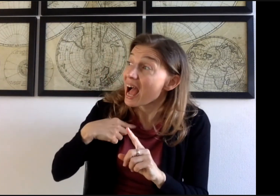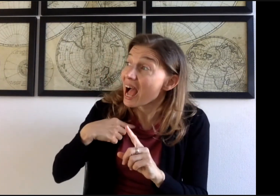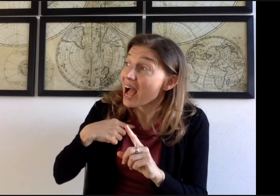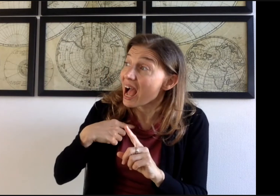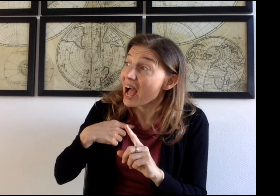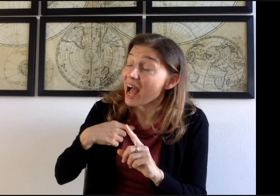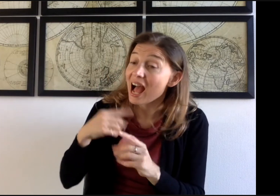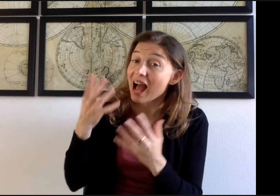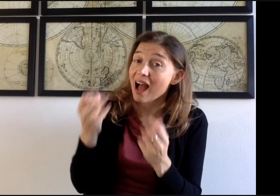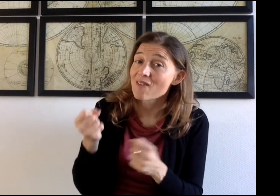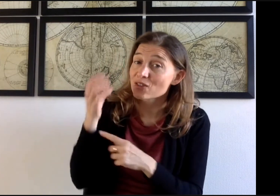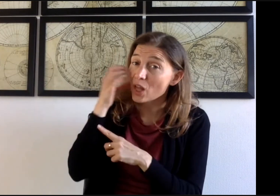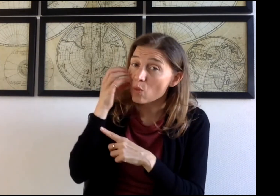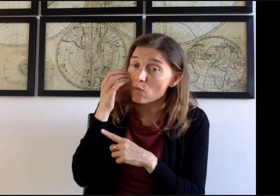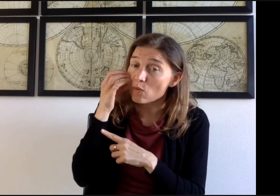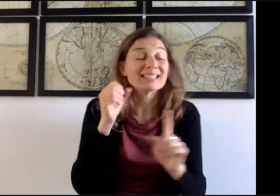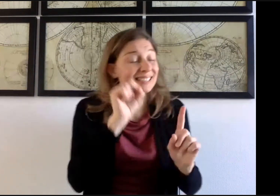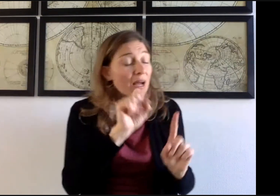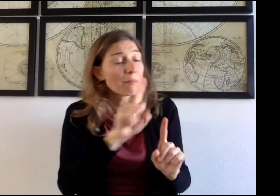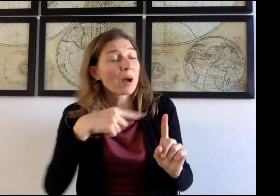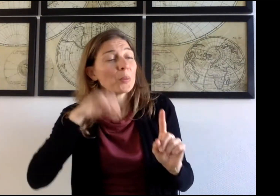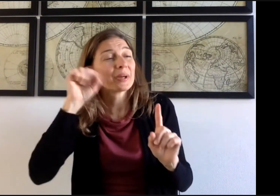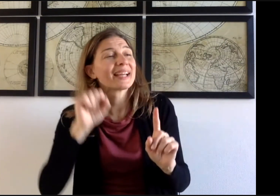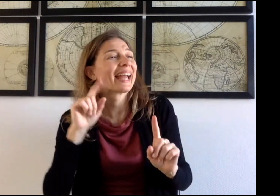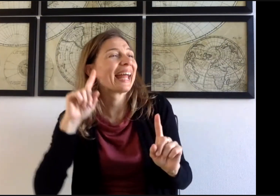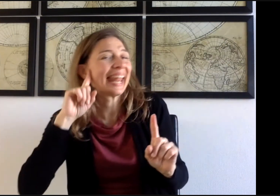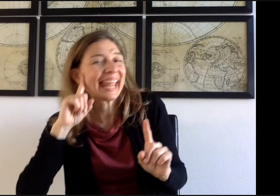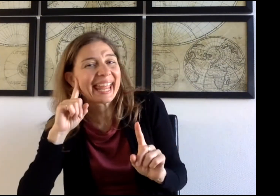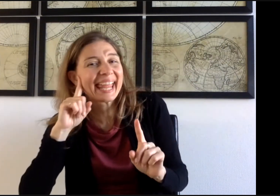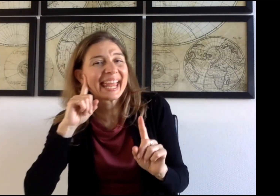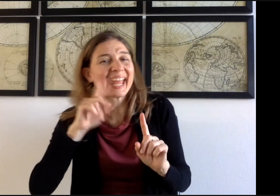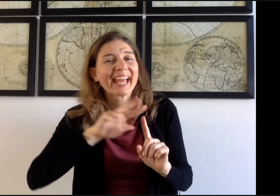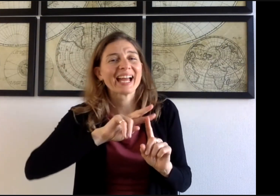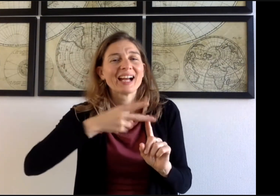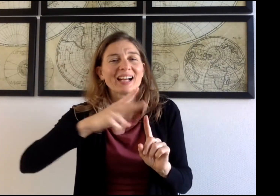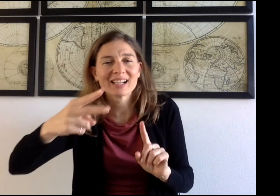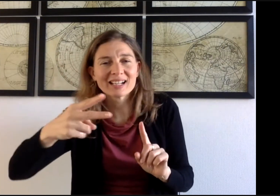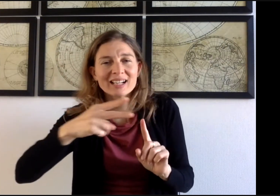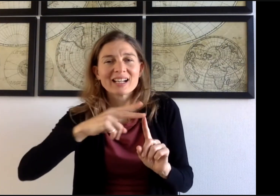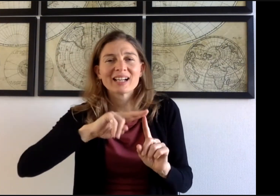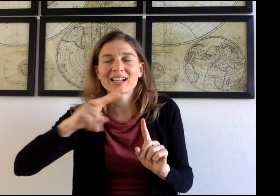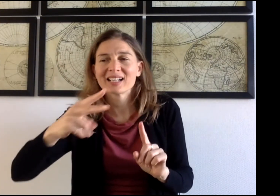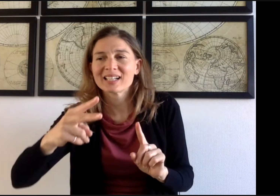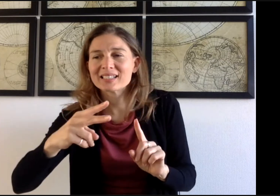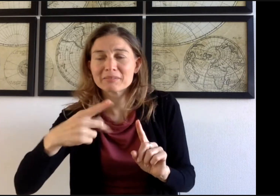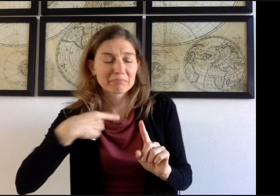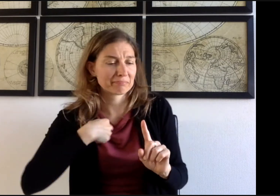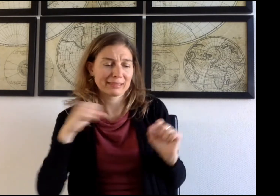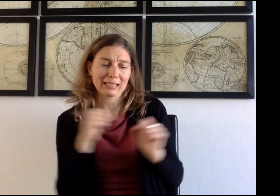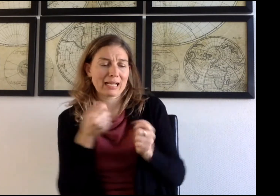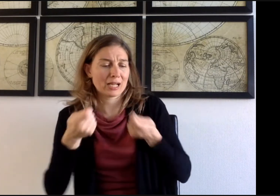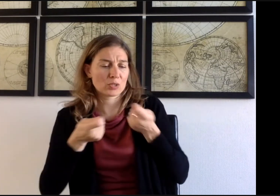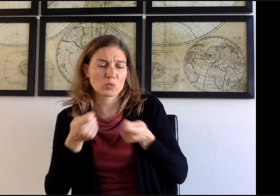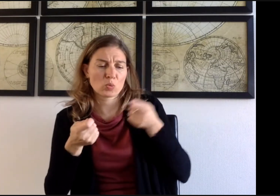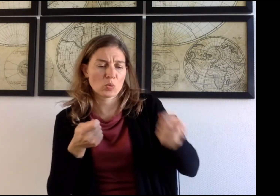we can hear you and we can hear the voices repeated. So, I cannot control your microphone, you need to mute yourself,